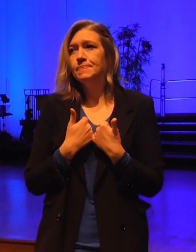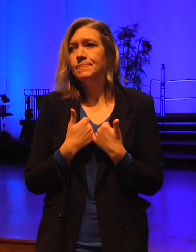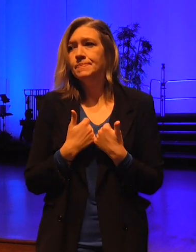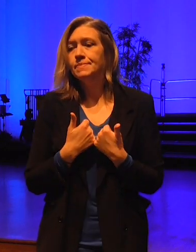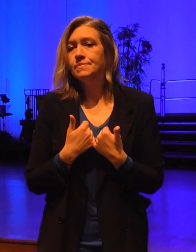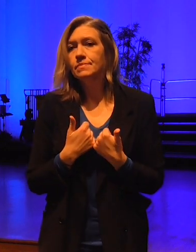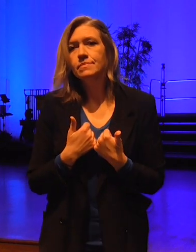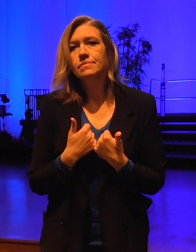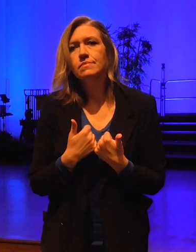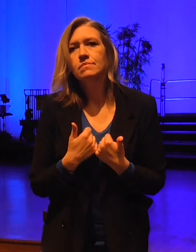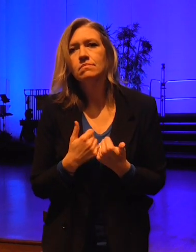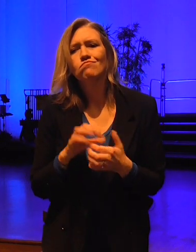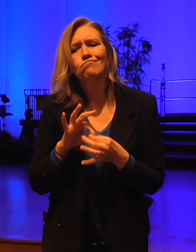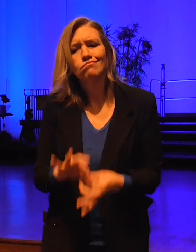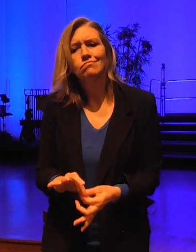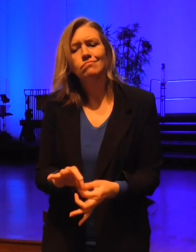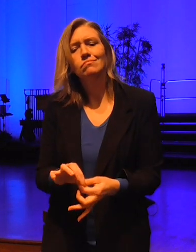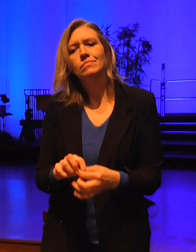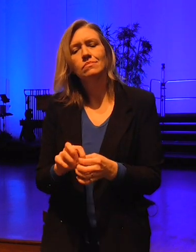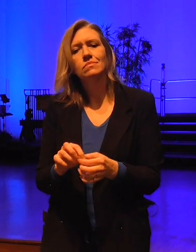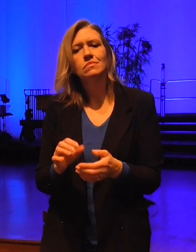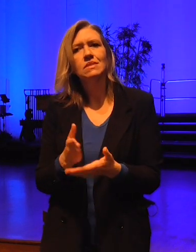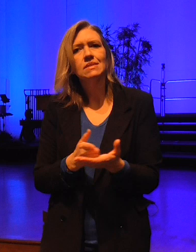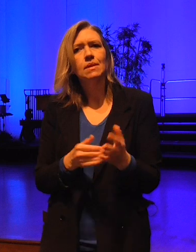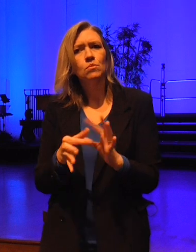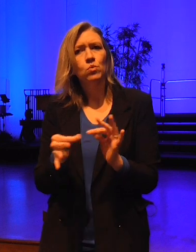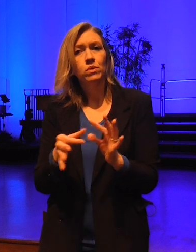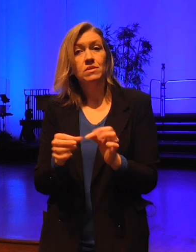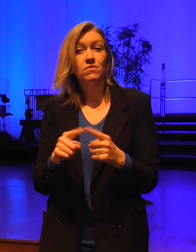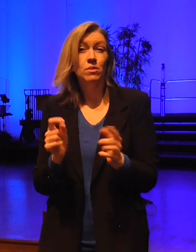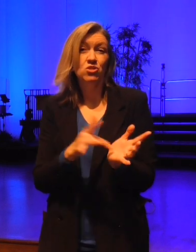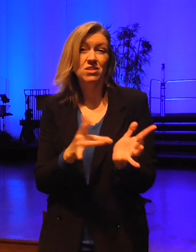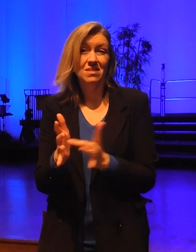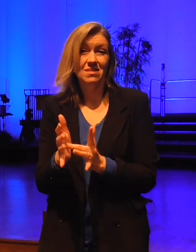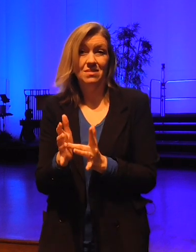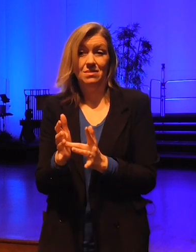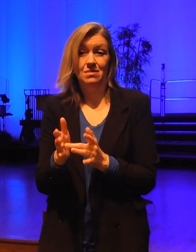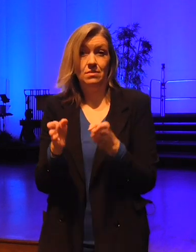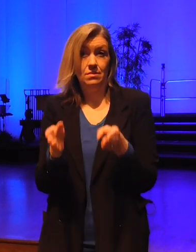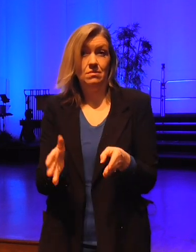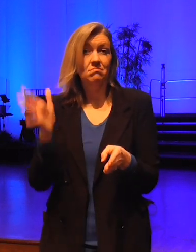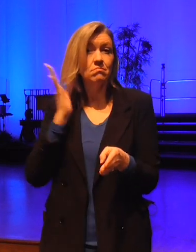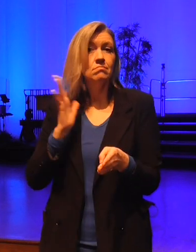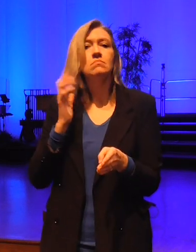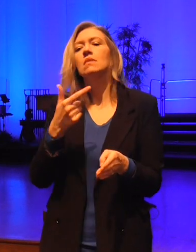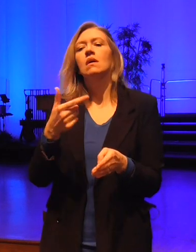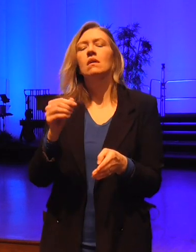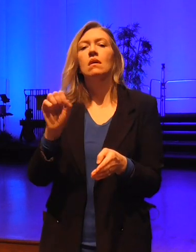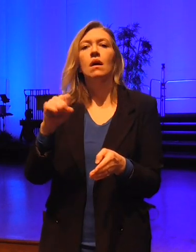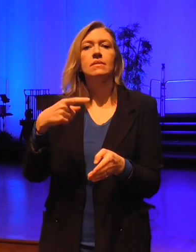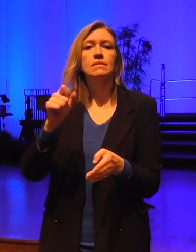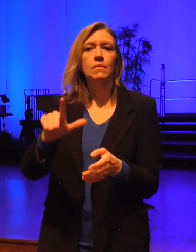back to some words that um Jesus said way back in The Gospel According to Thomas he said when you